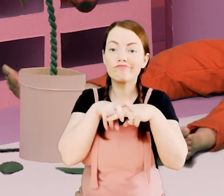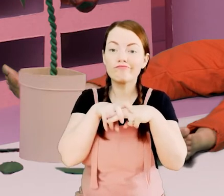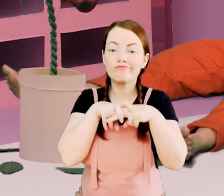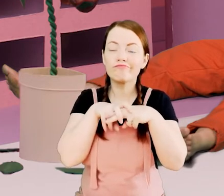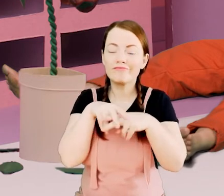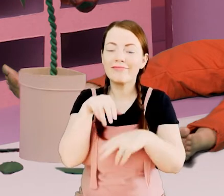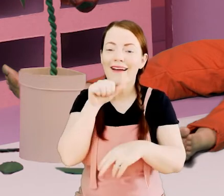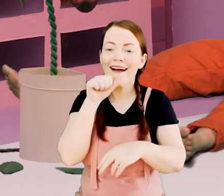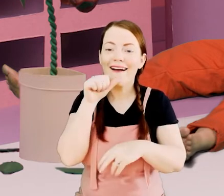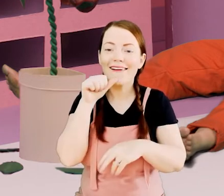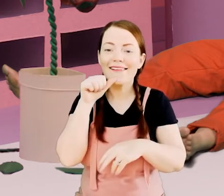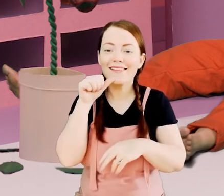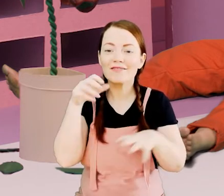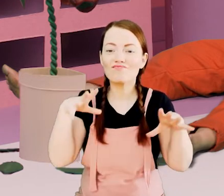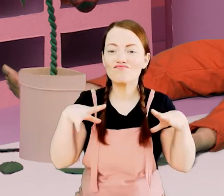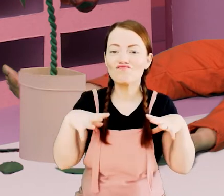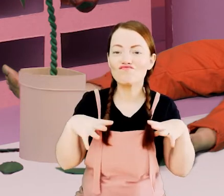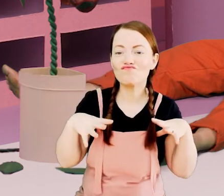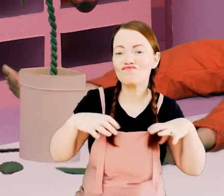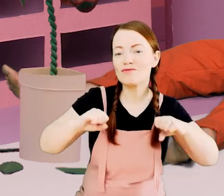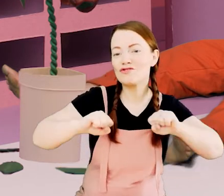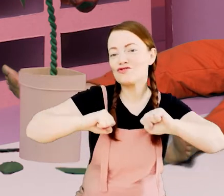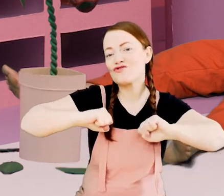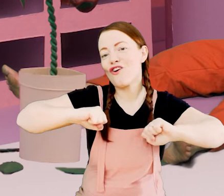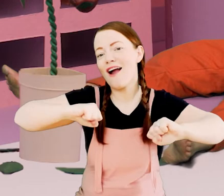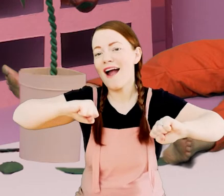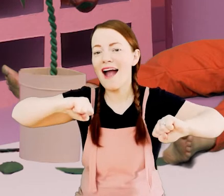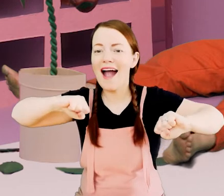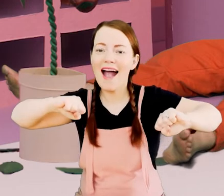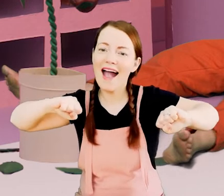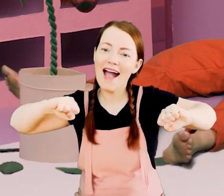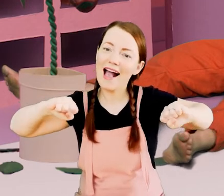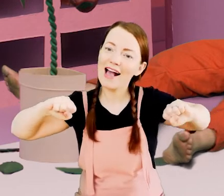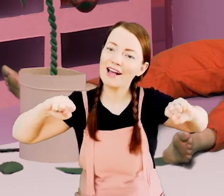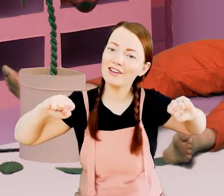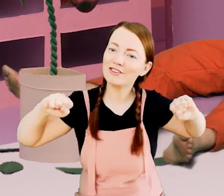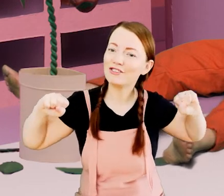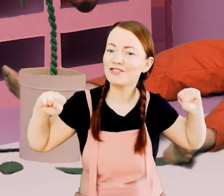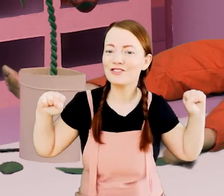Ahhh... nice and relaxed and stretched...